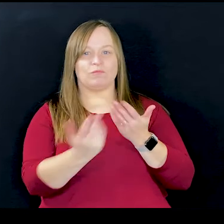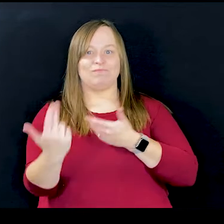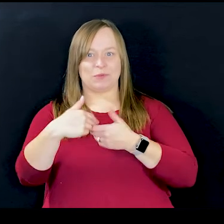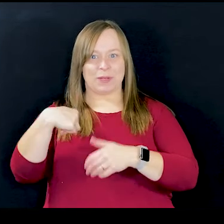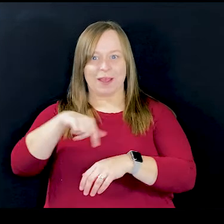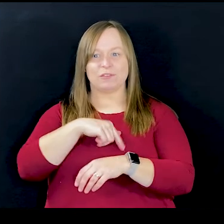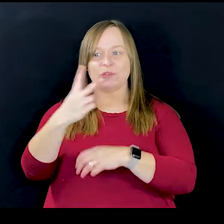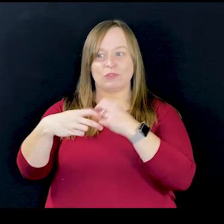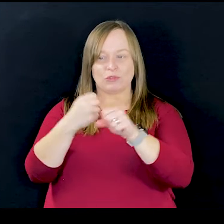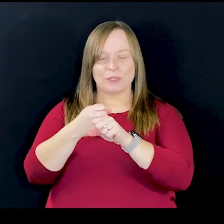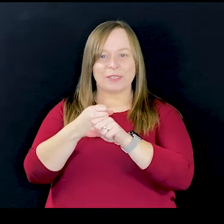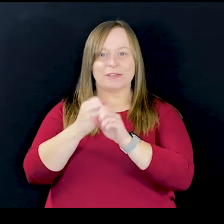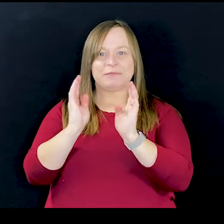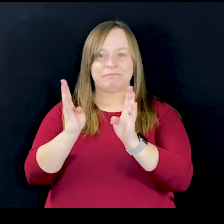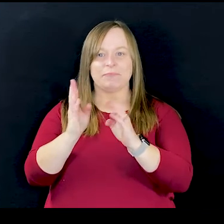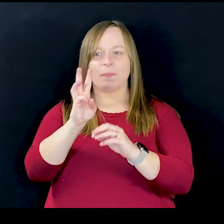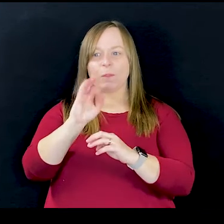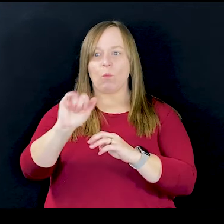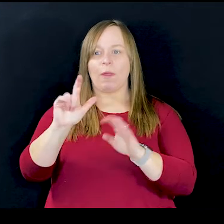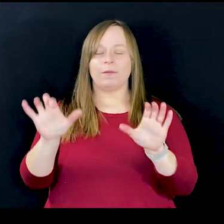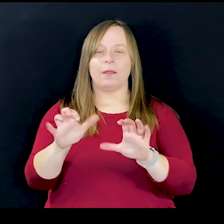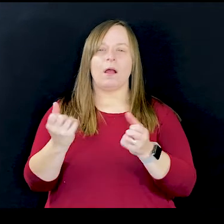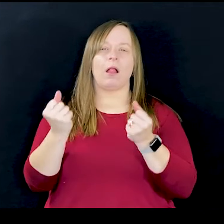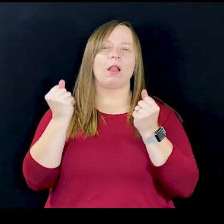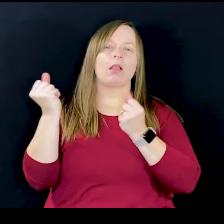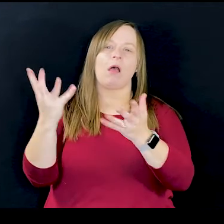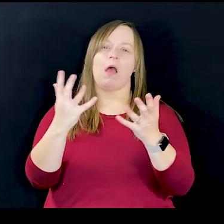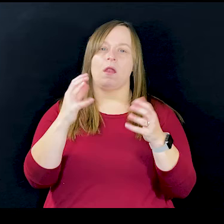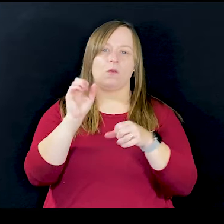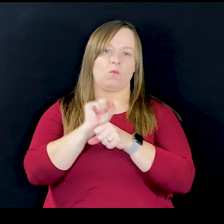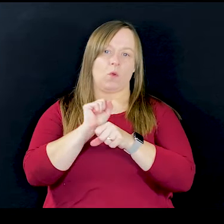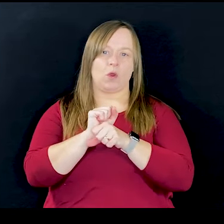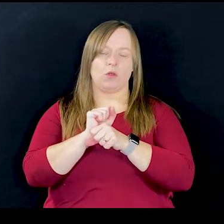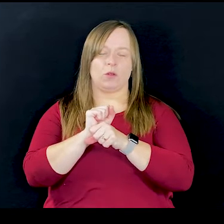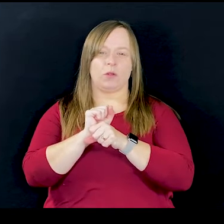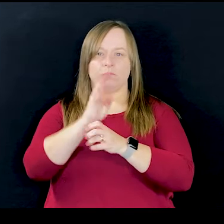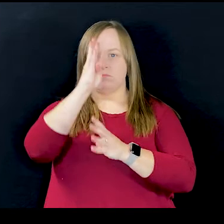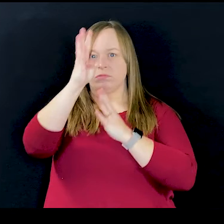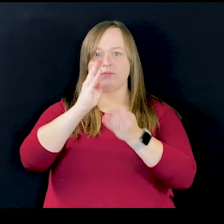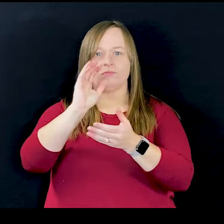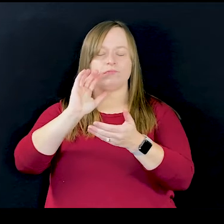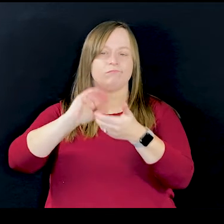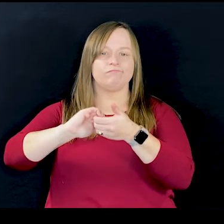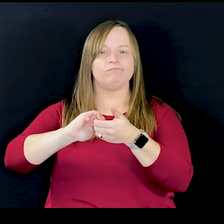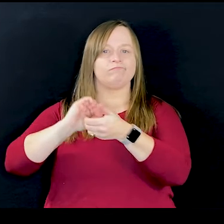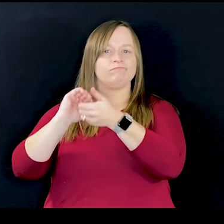And during those two years, Will did a lot of work to create relationships.